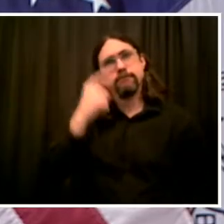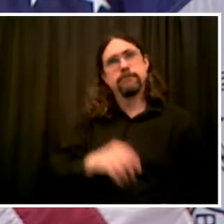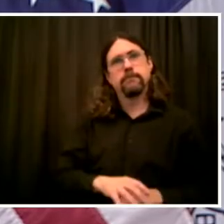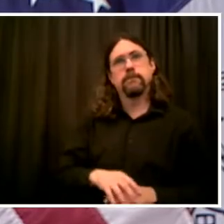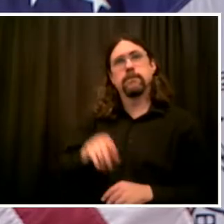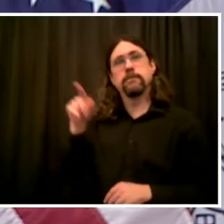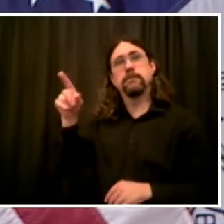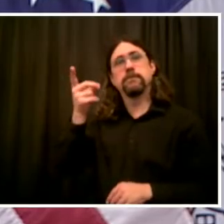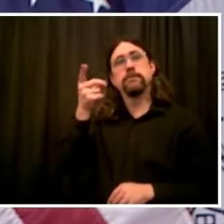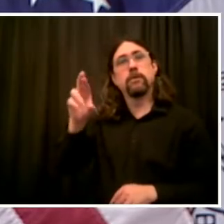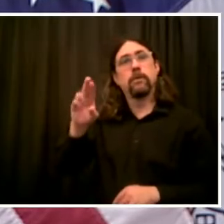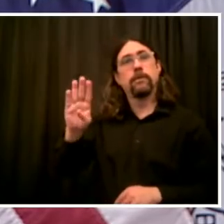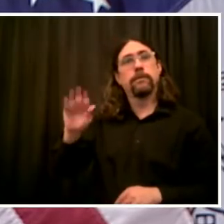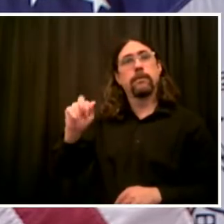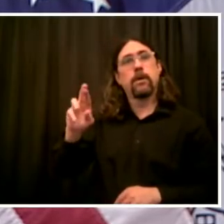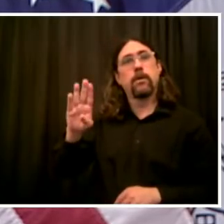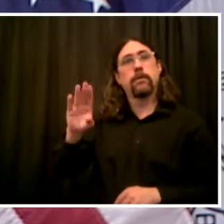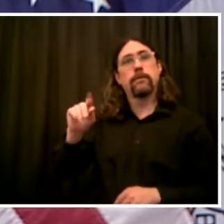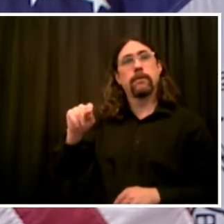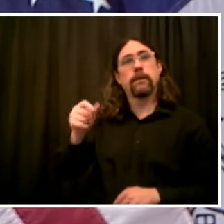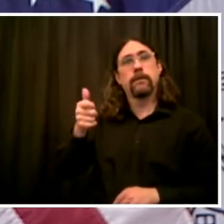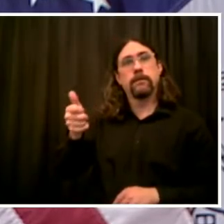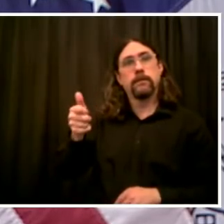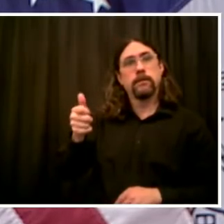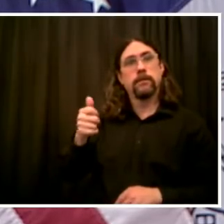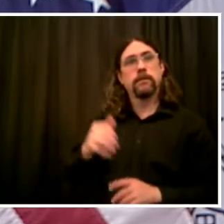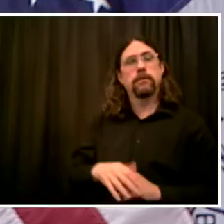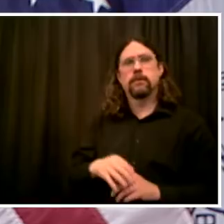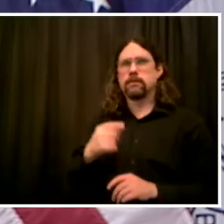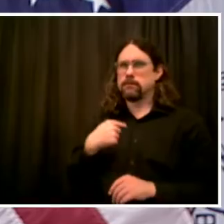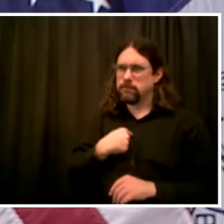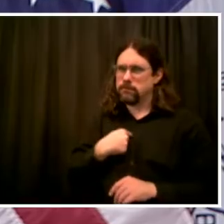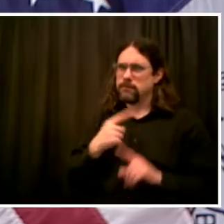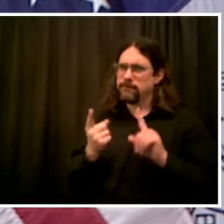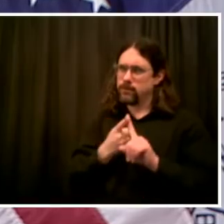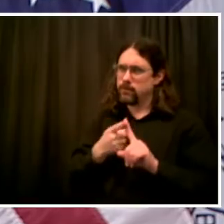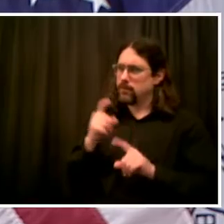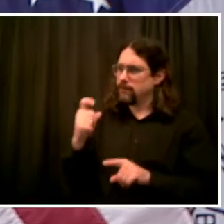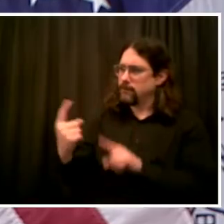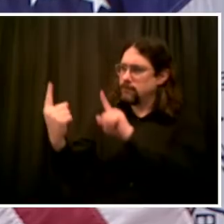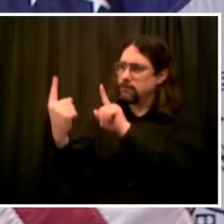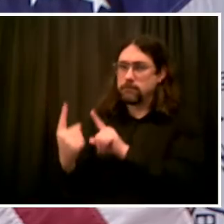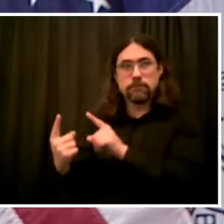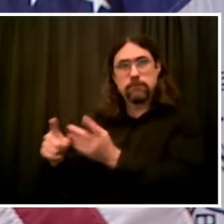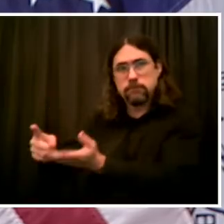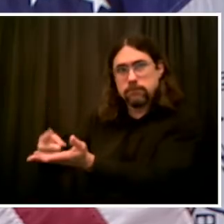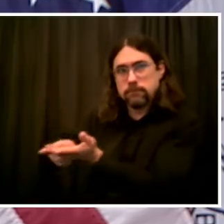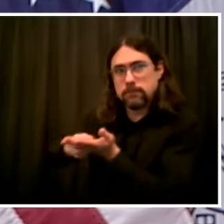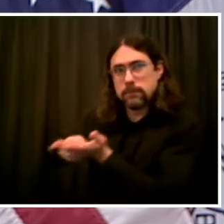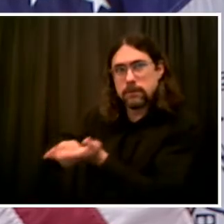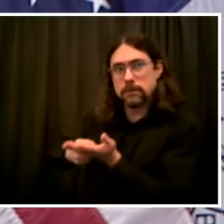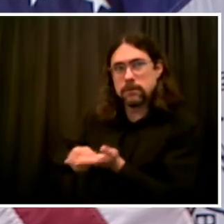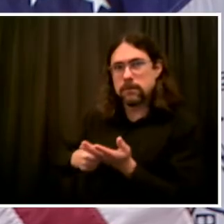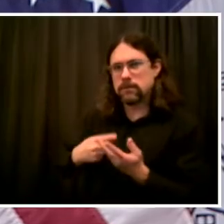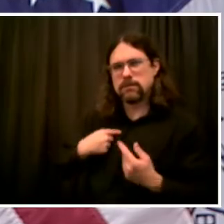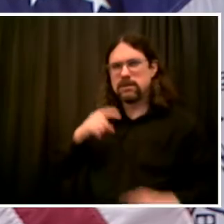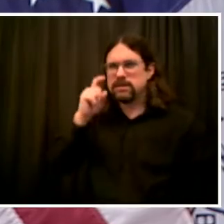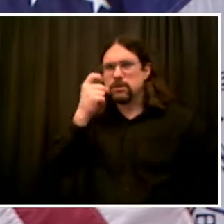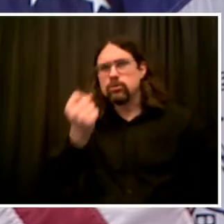SITUATION IWTH COMMISSIONER BARBO, IN THE FIRST INSTANCE AS Y OUIINDCEATDI, NEED TO HAVE A CONVERSATION TO